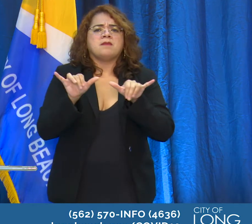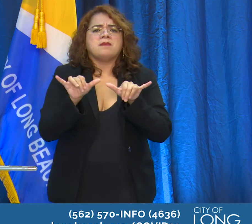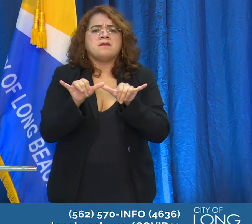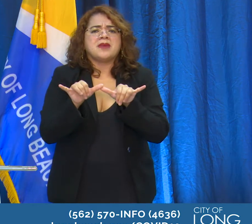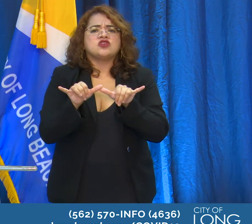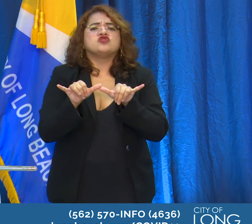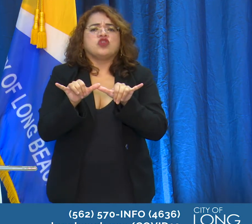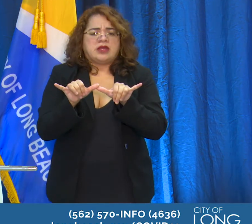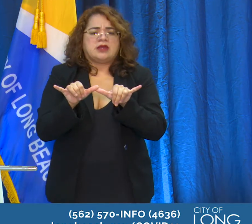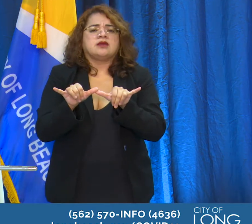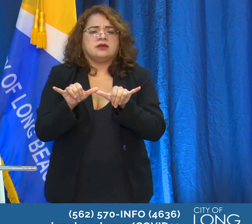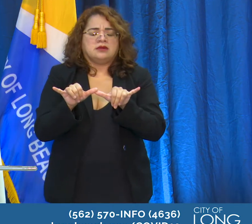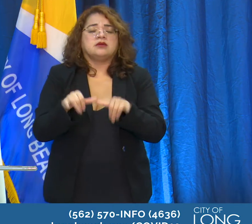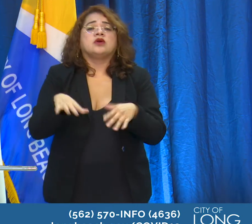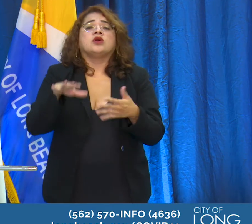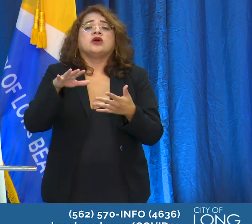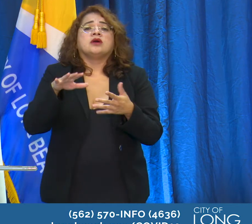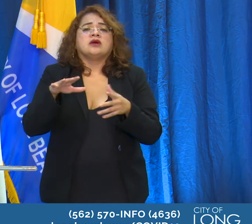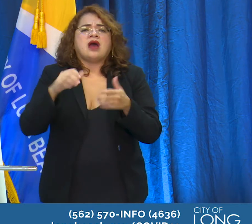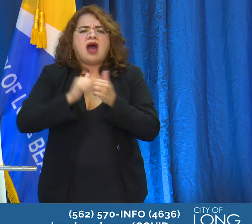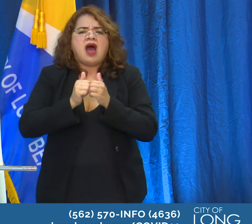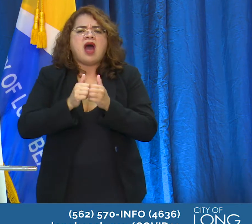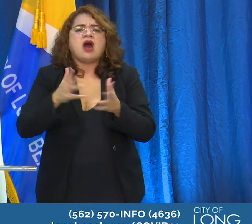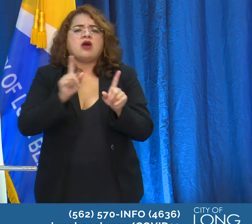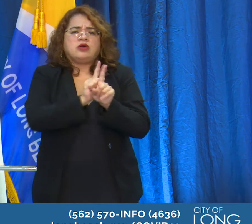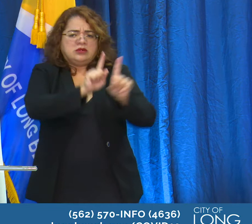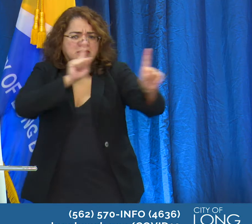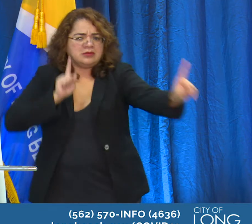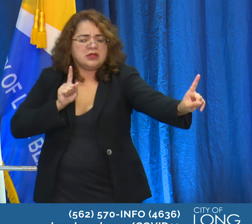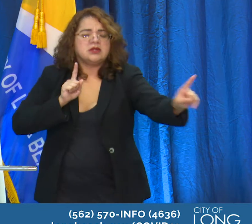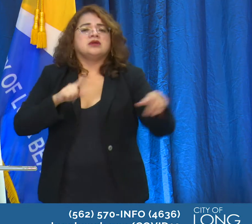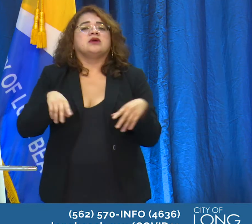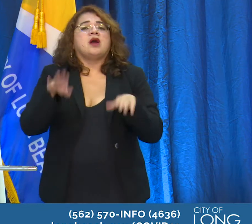This includes on school buses, upon arrival and dismissal, during the school day within